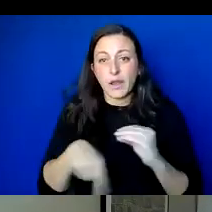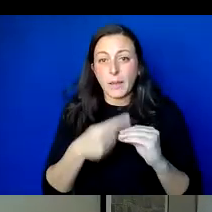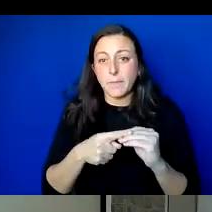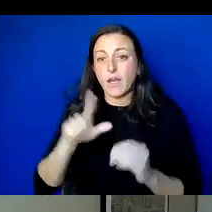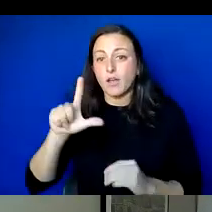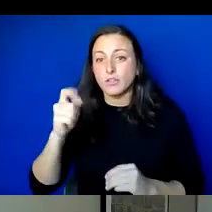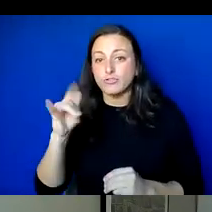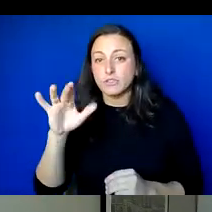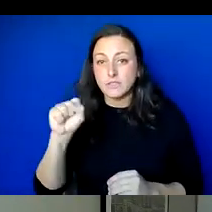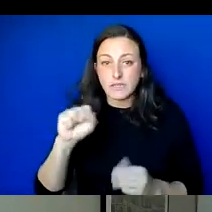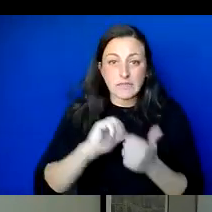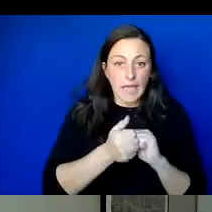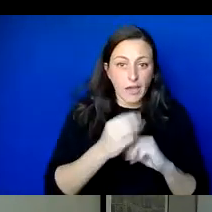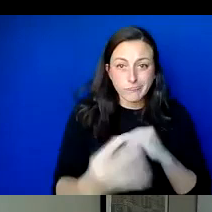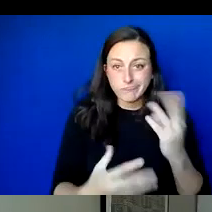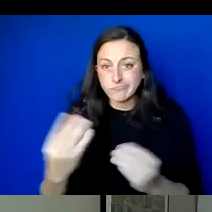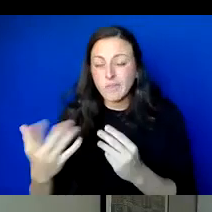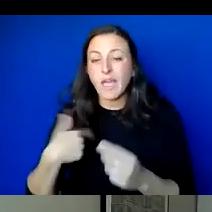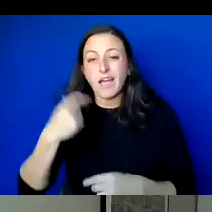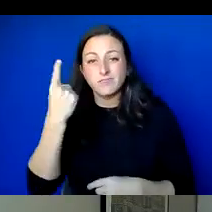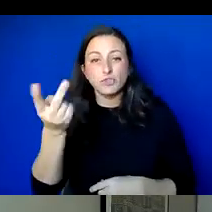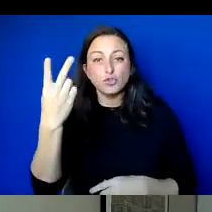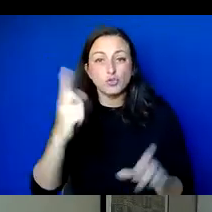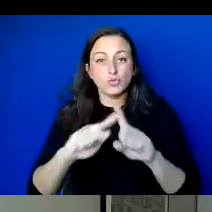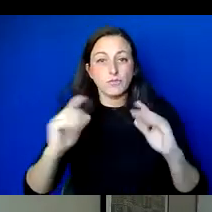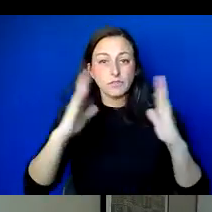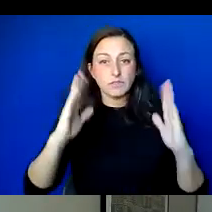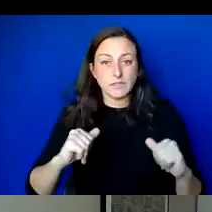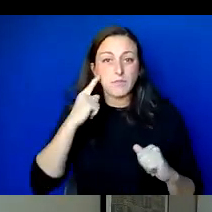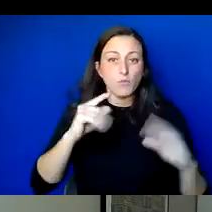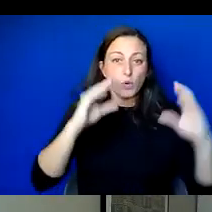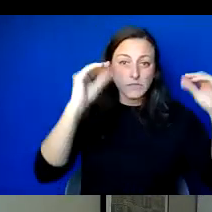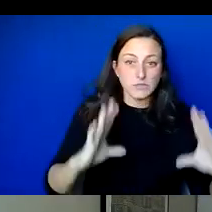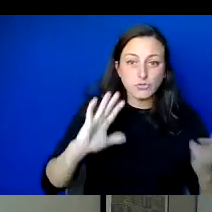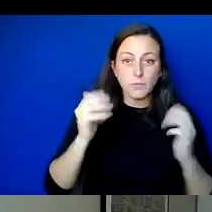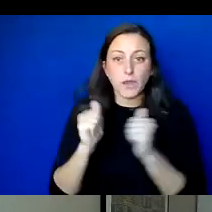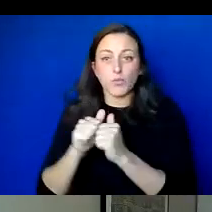saying about the two different systems for teachers versus those who are over 70,